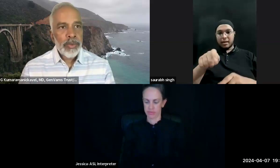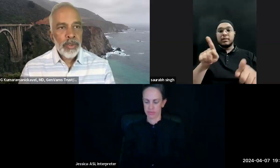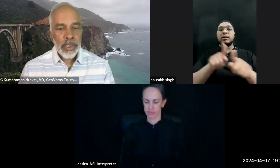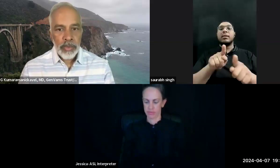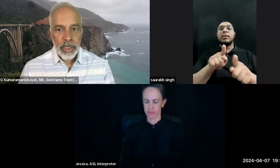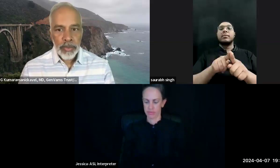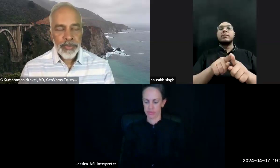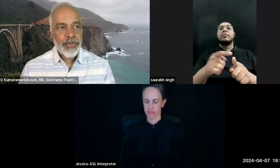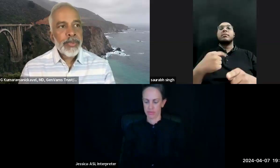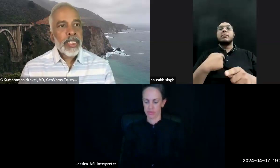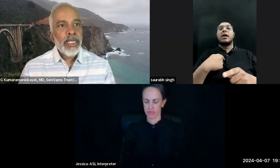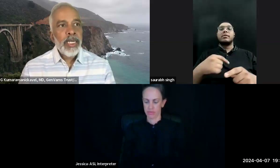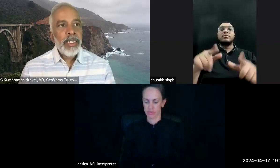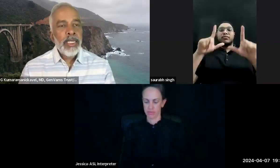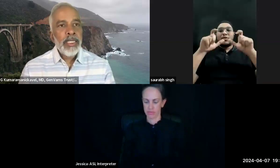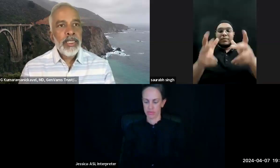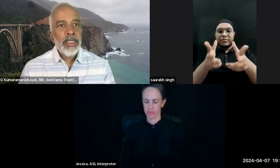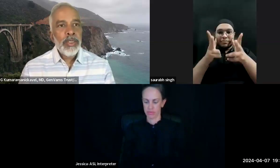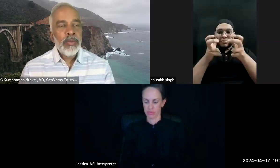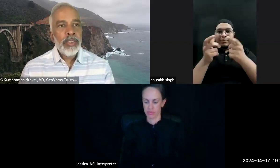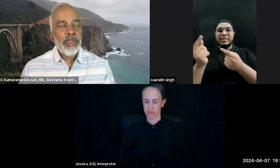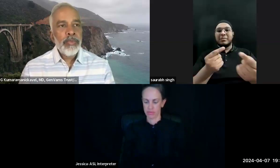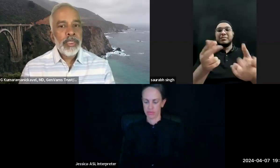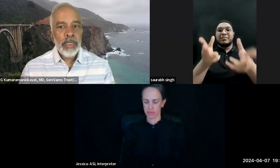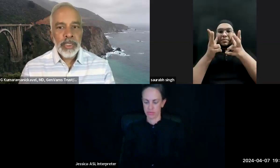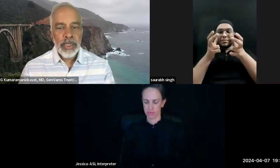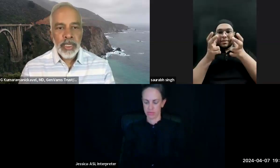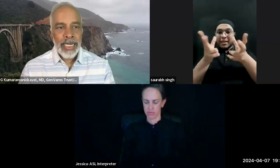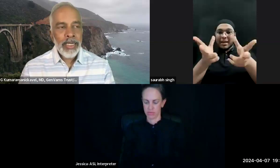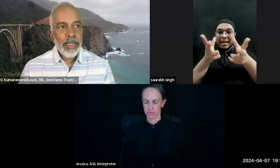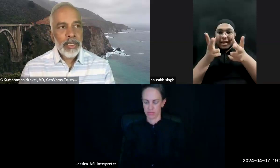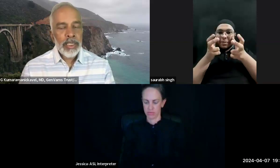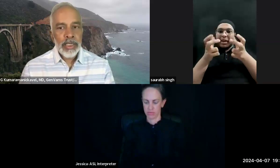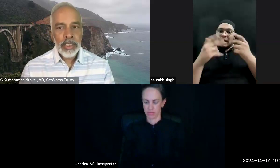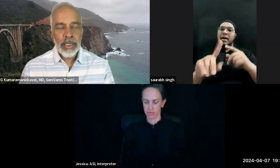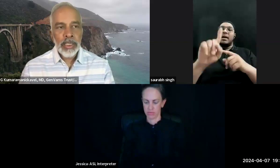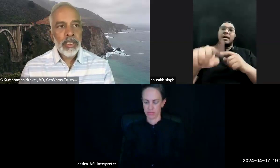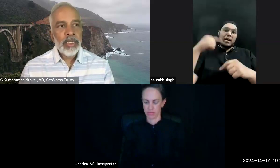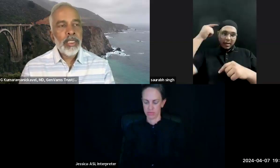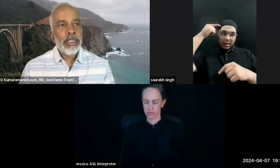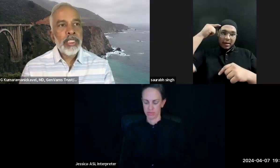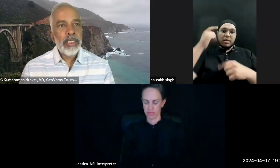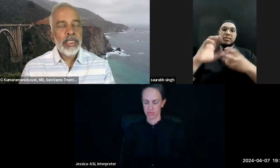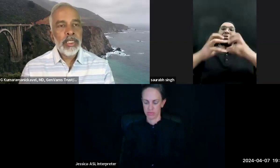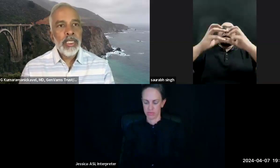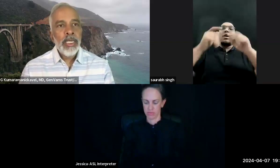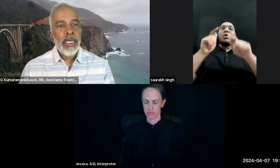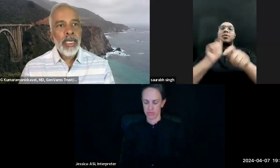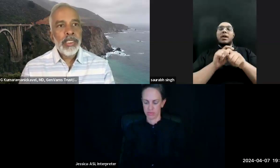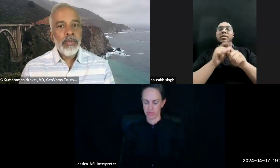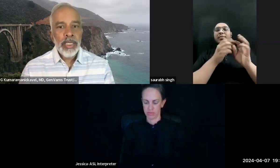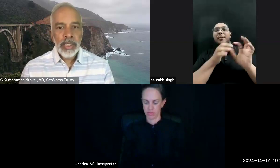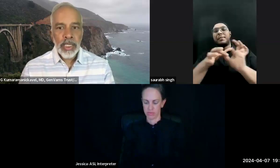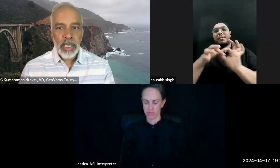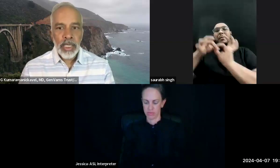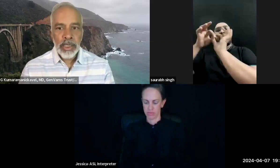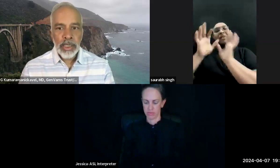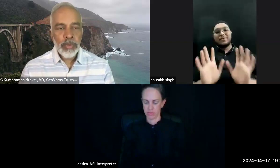photo receptor. And then your visual perception at the end is sensed and similar is the cars